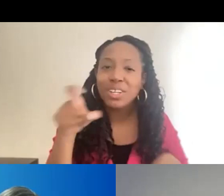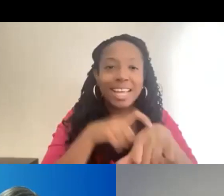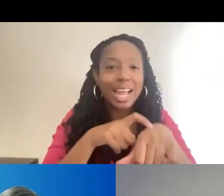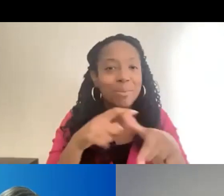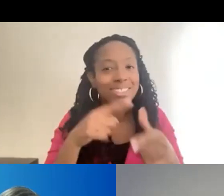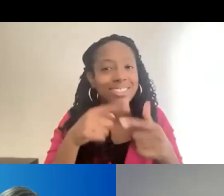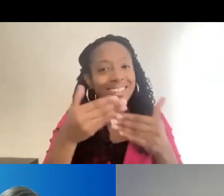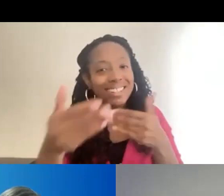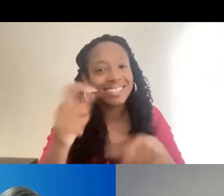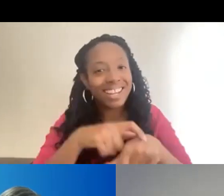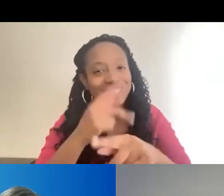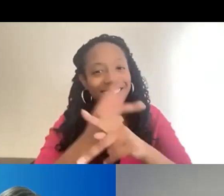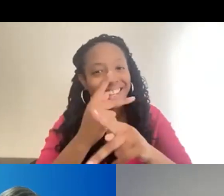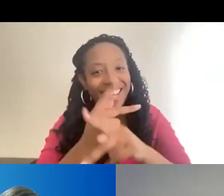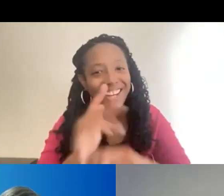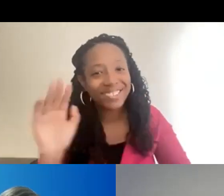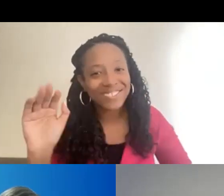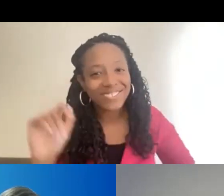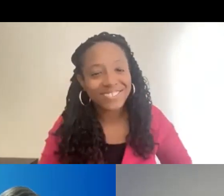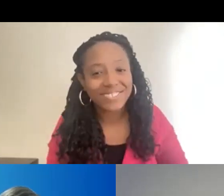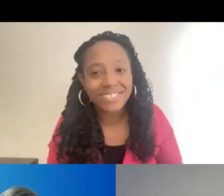care